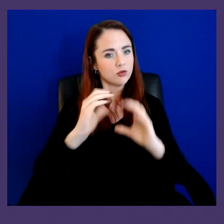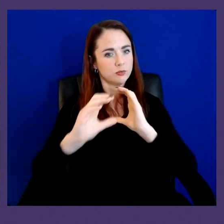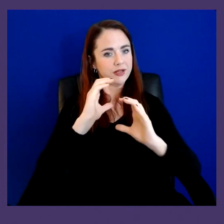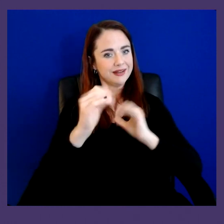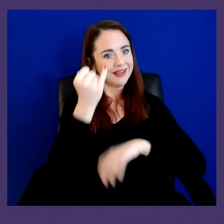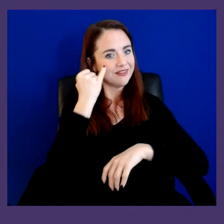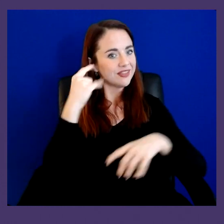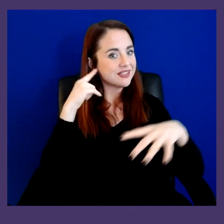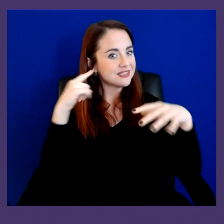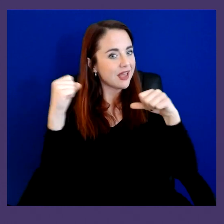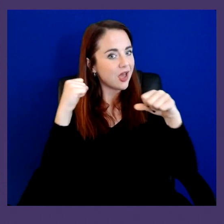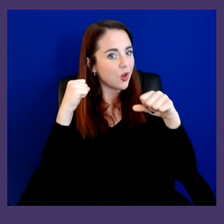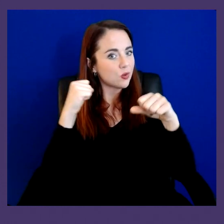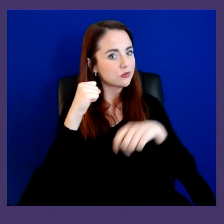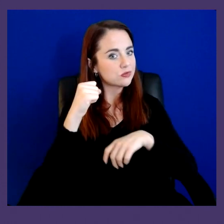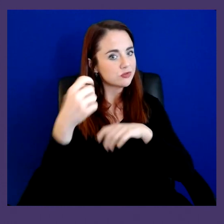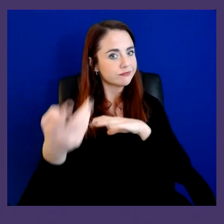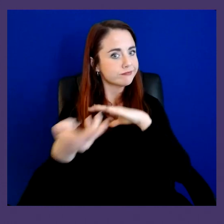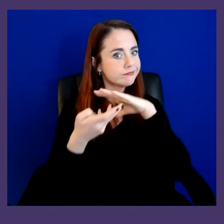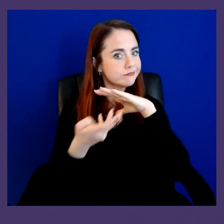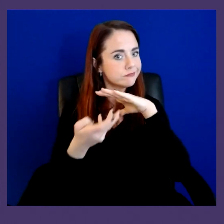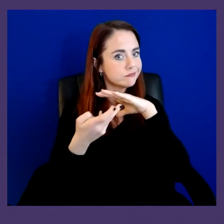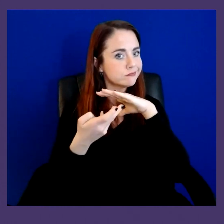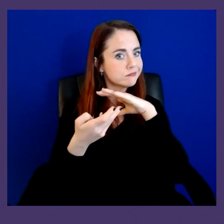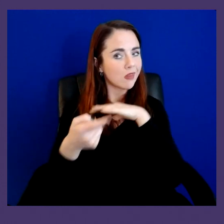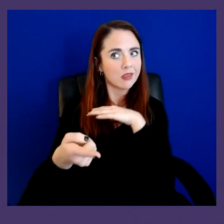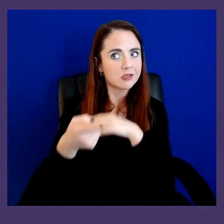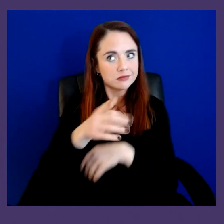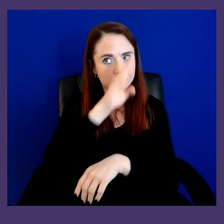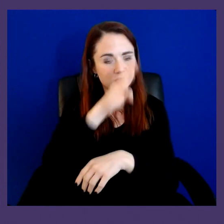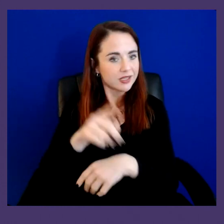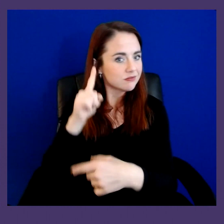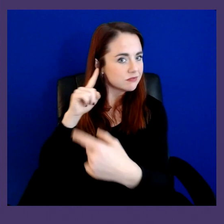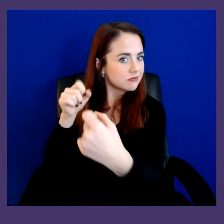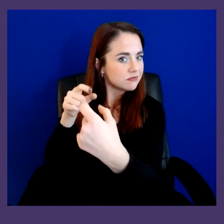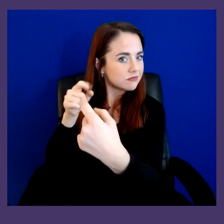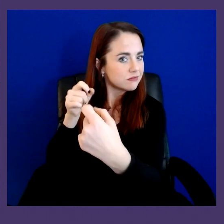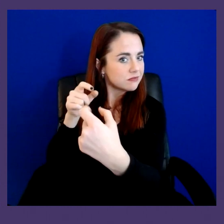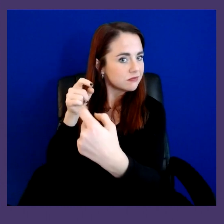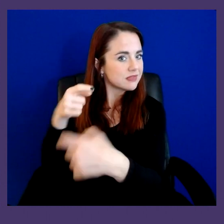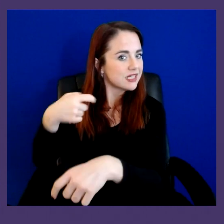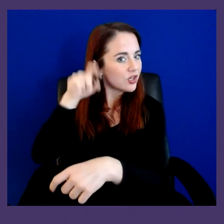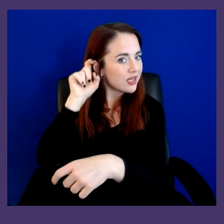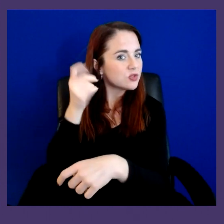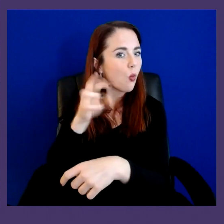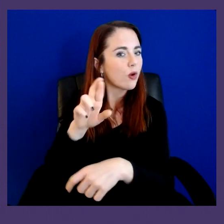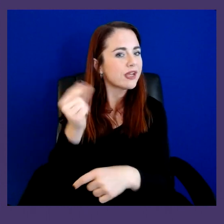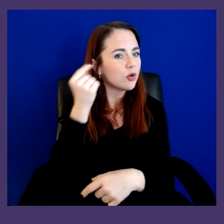straight into their hearing aids or into their ear buds. I really think that the faster that we can get people putting